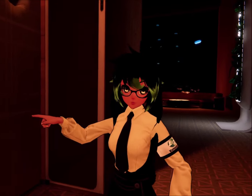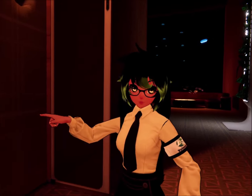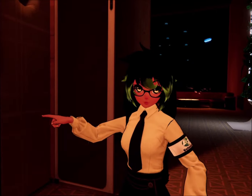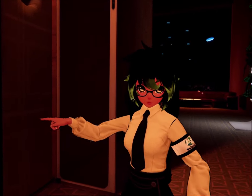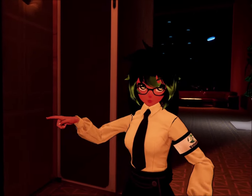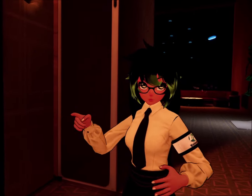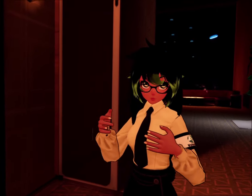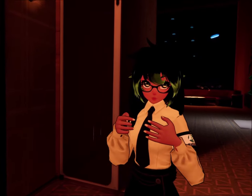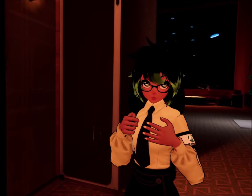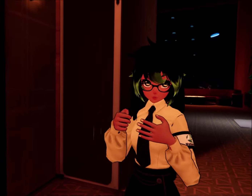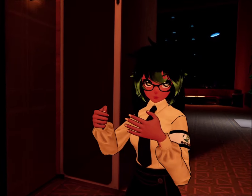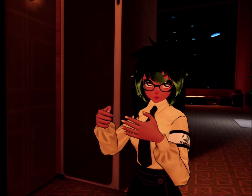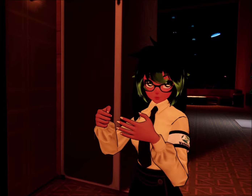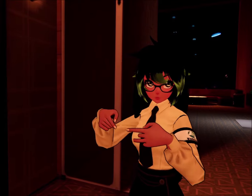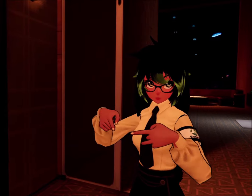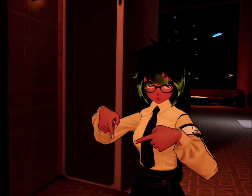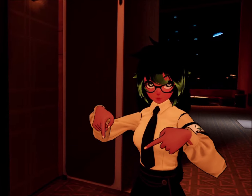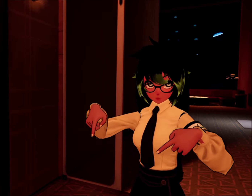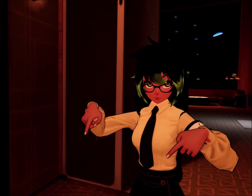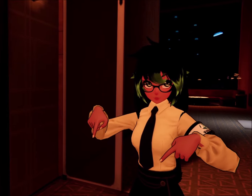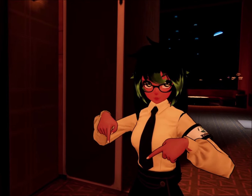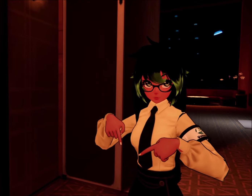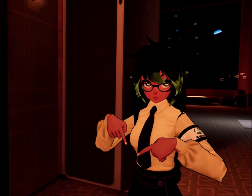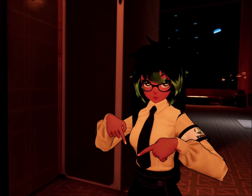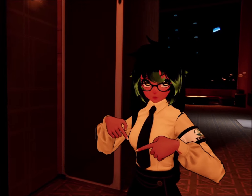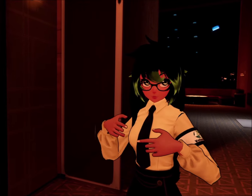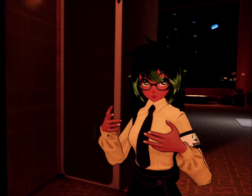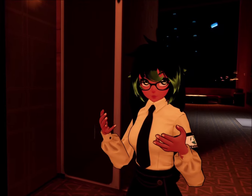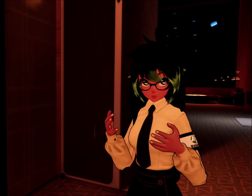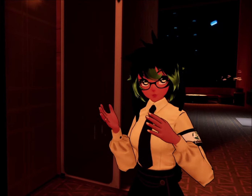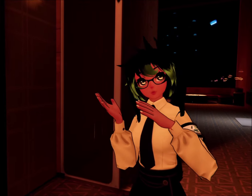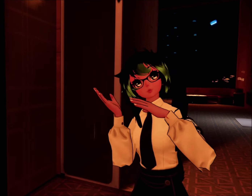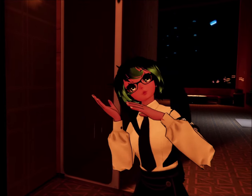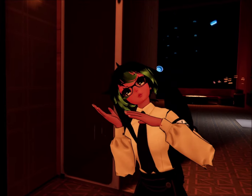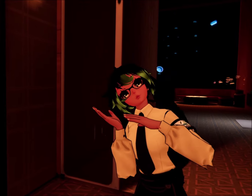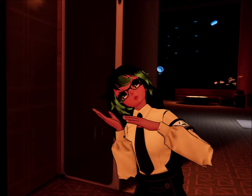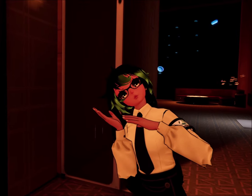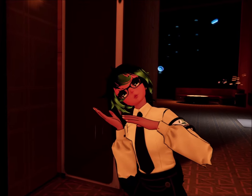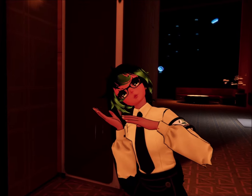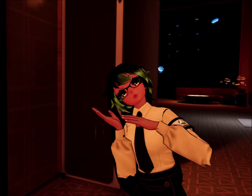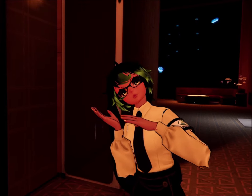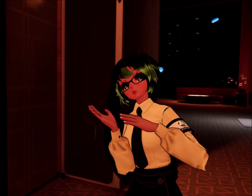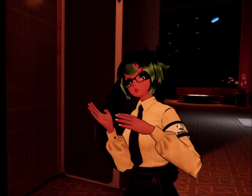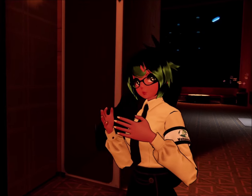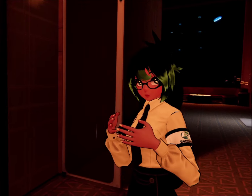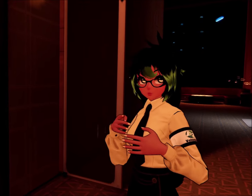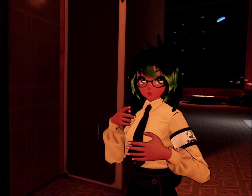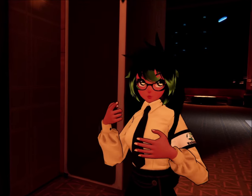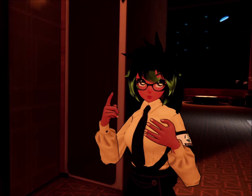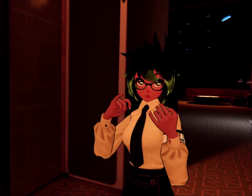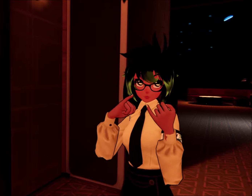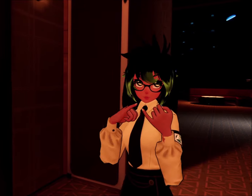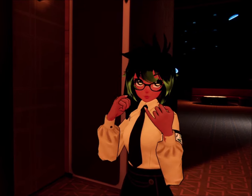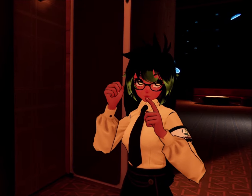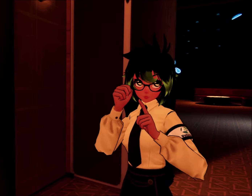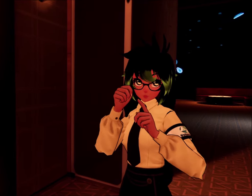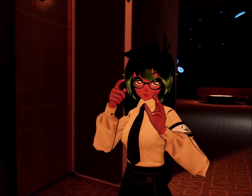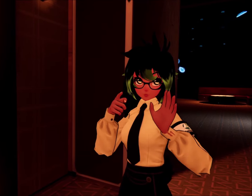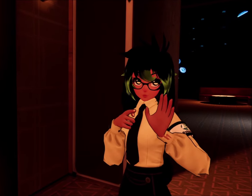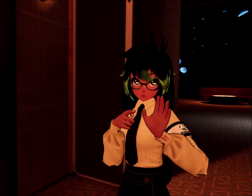This leads to the room where has the bedroom and the spa